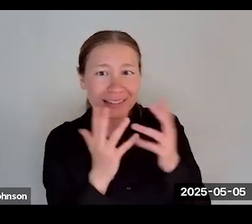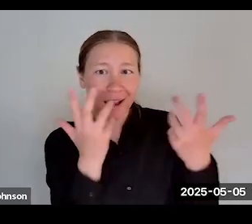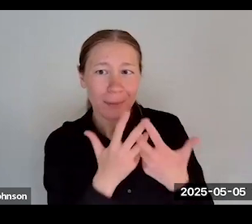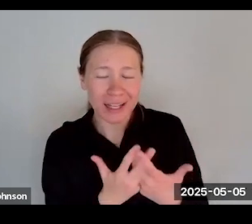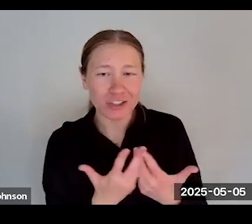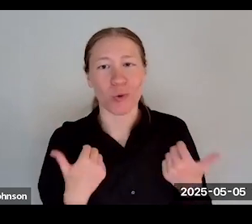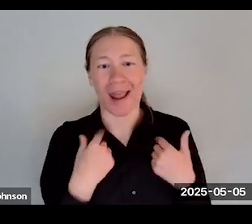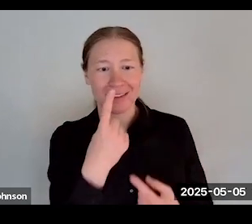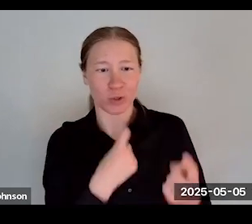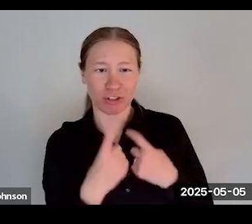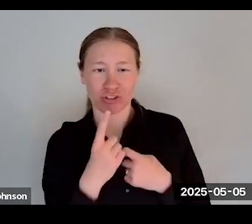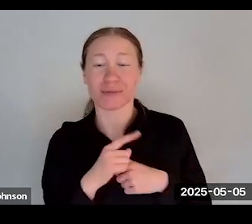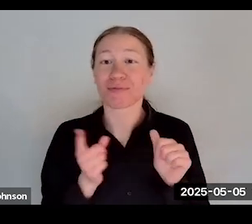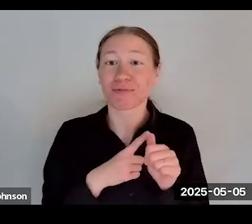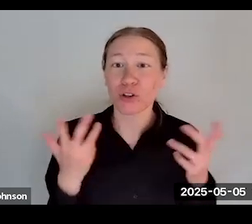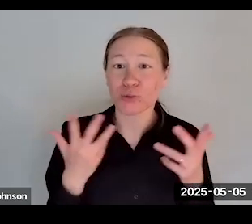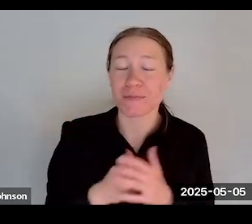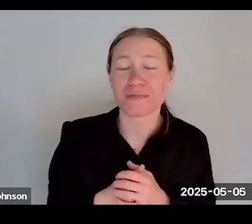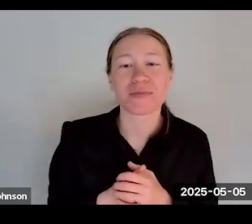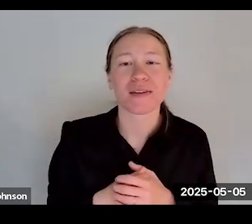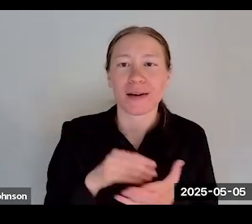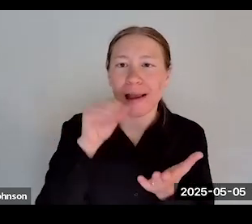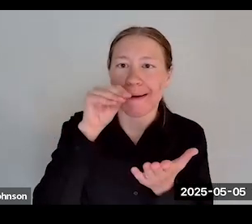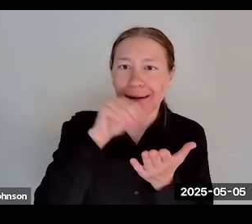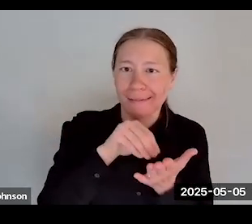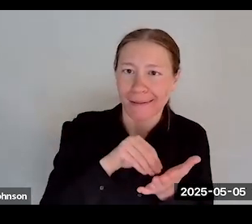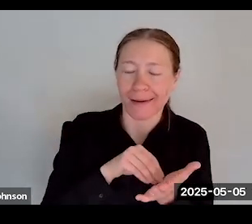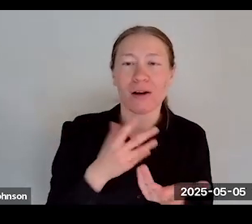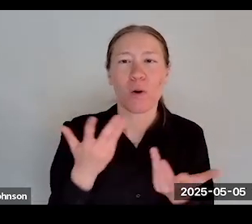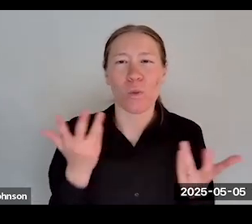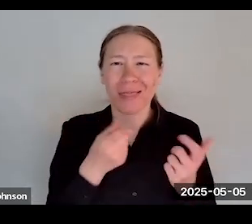The first, document what the employee said when they requested an accommodation.